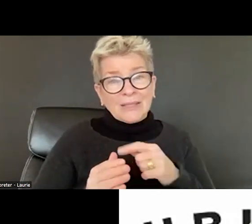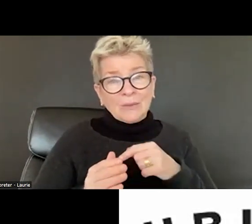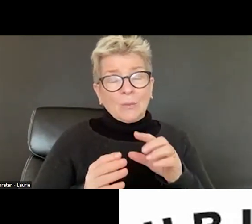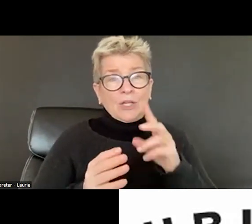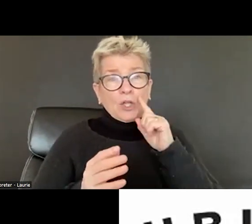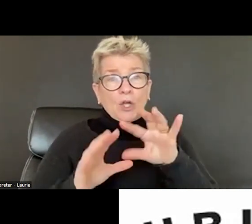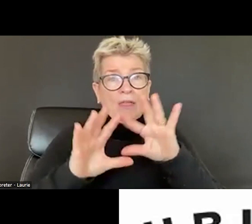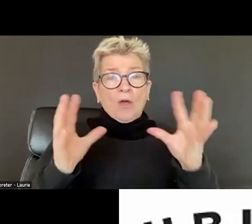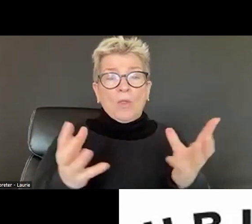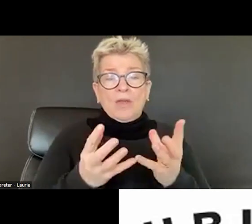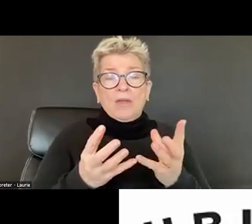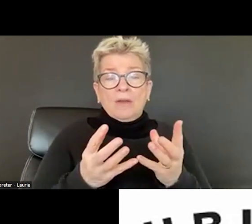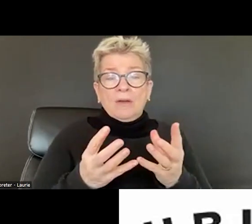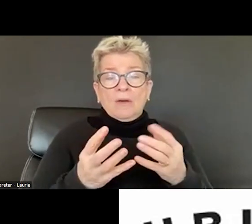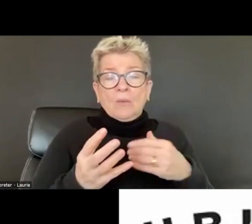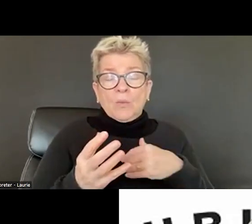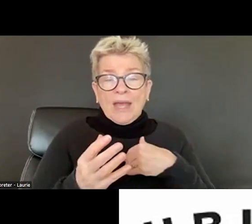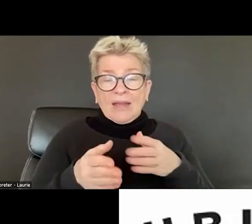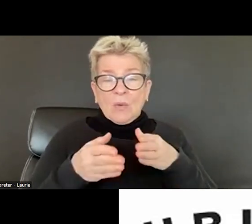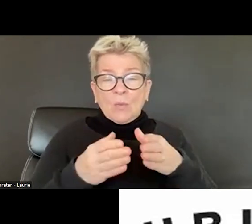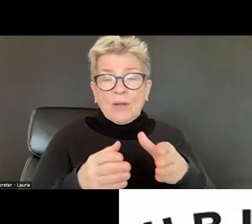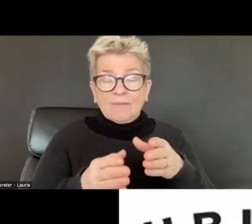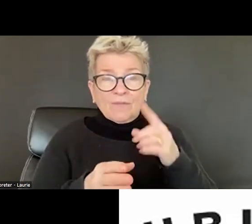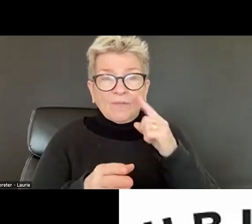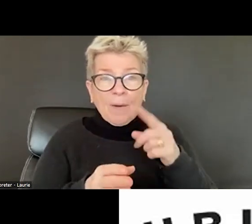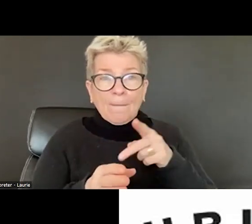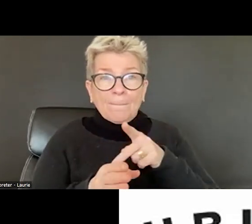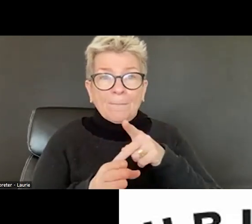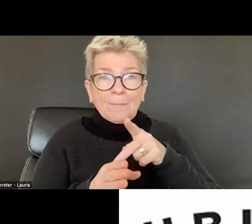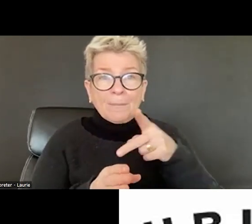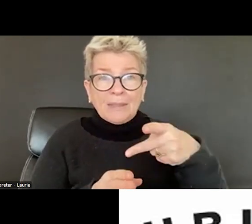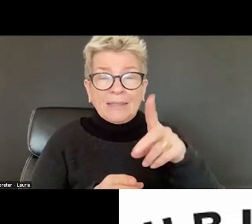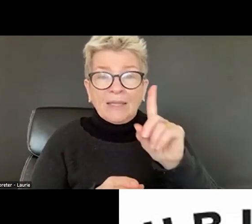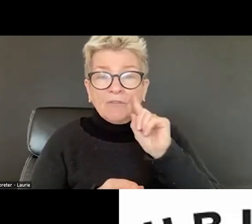already had Avenues to professional development for teachers we had some Avenues through the high